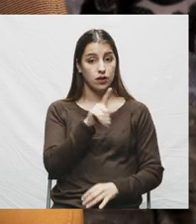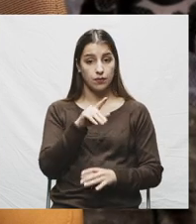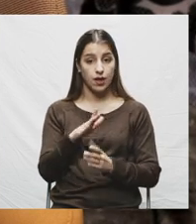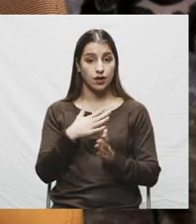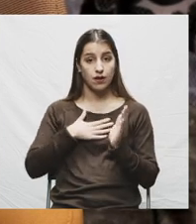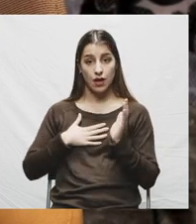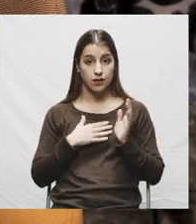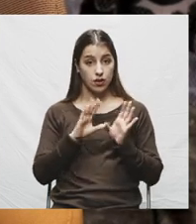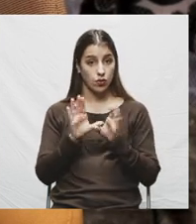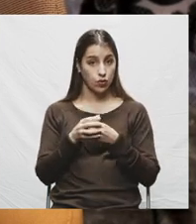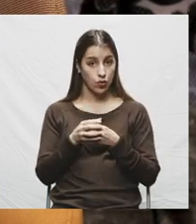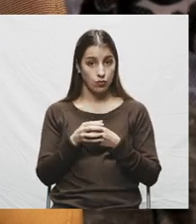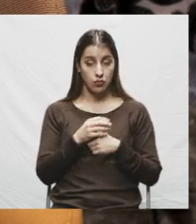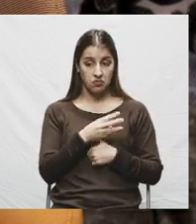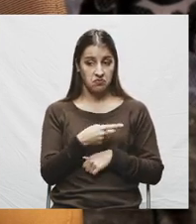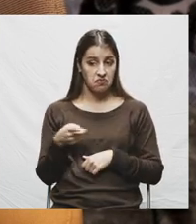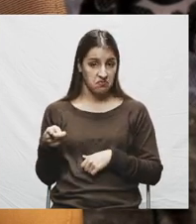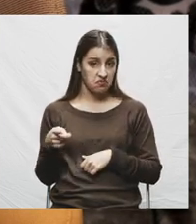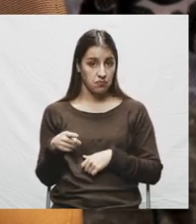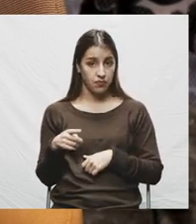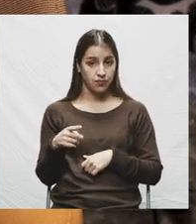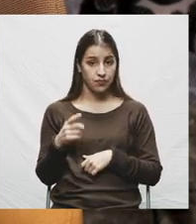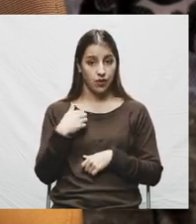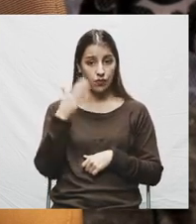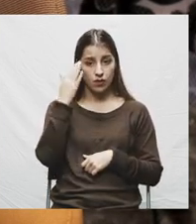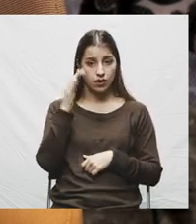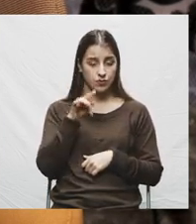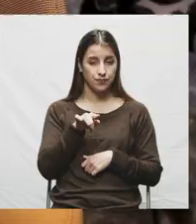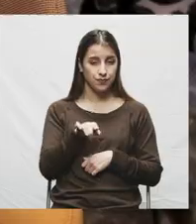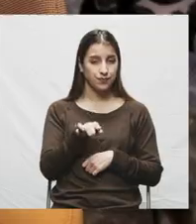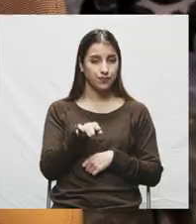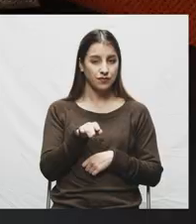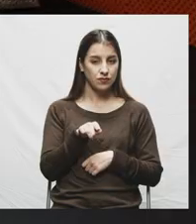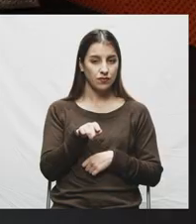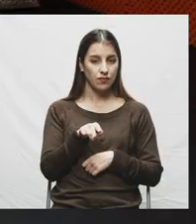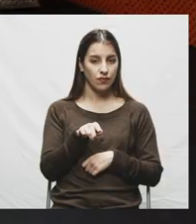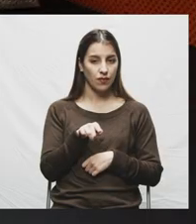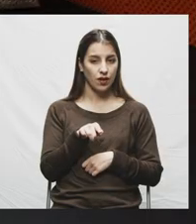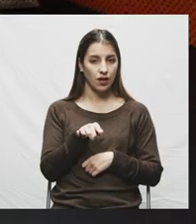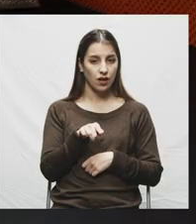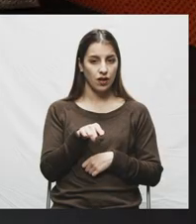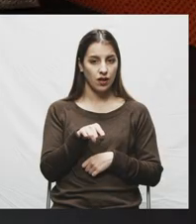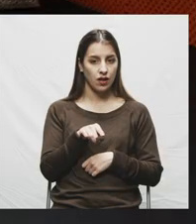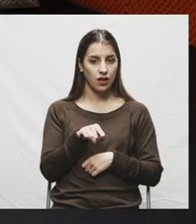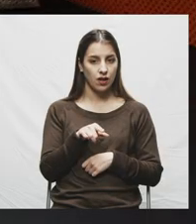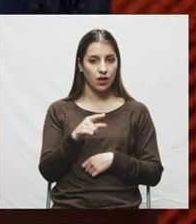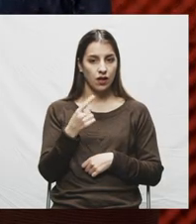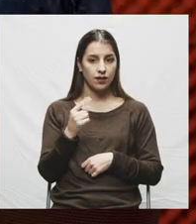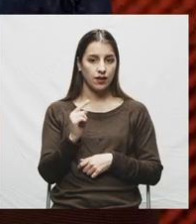that was trying to risk a little and do things outside those structures. Though, at the time, I think they still had in a way,